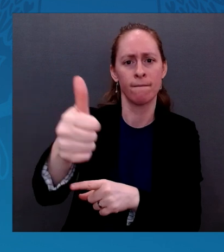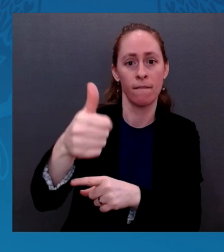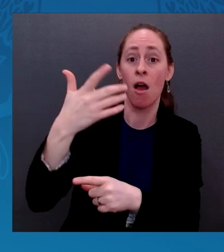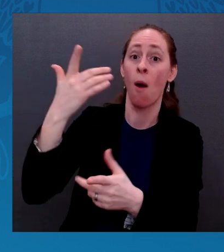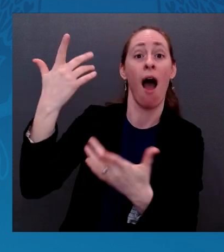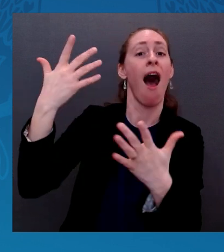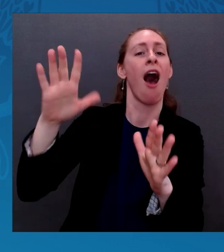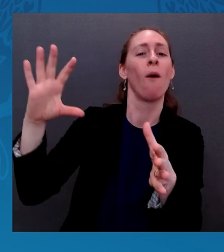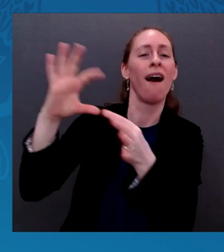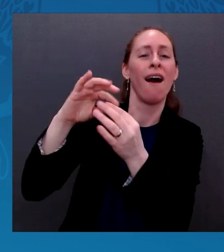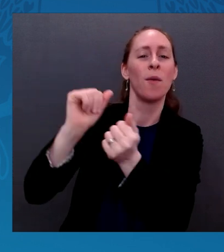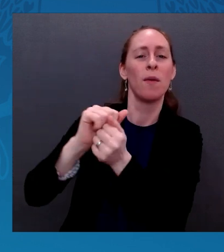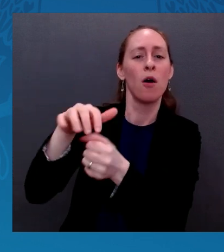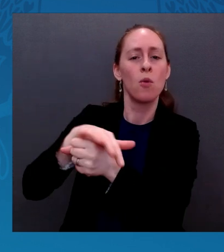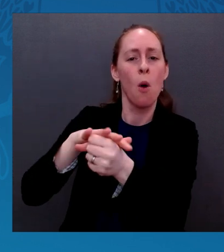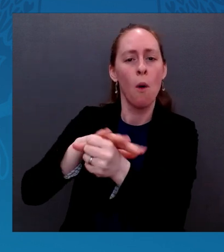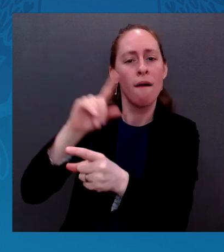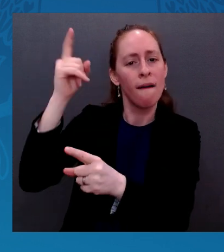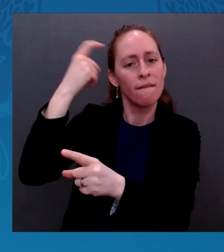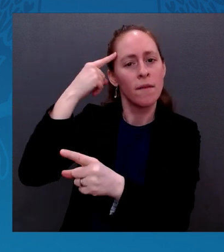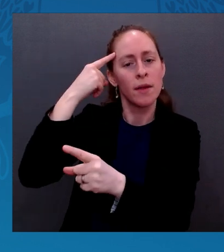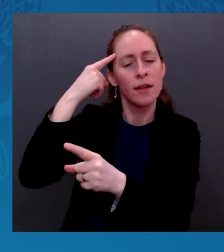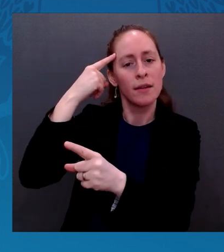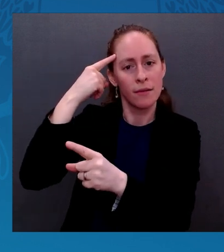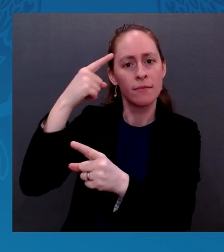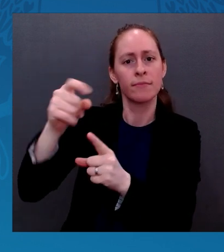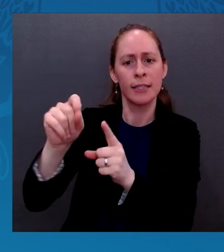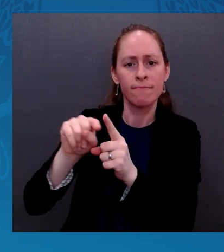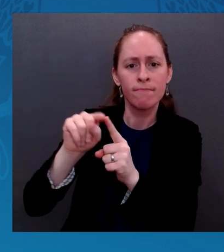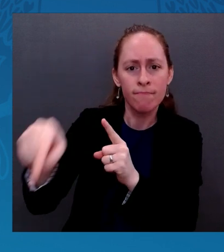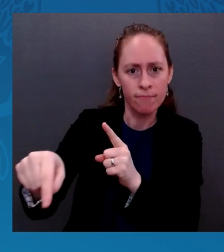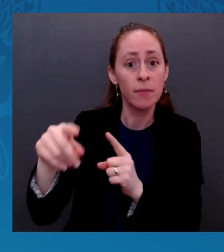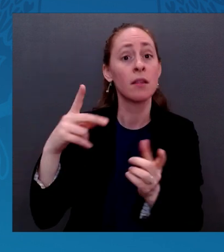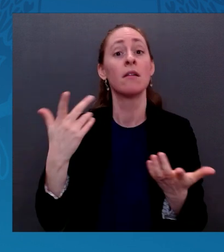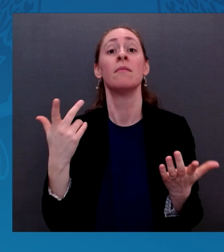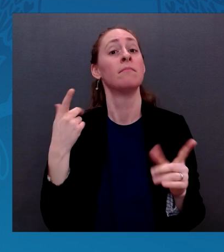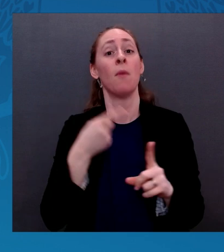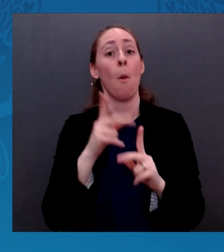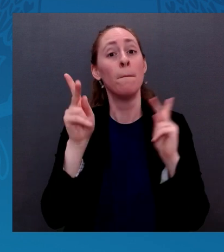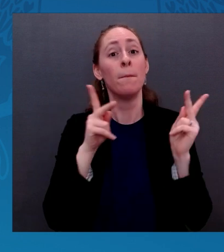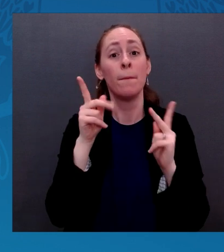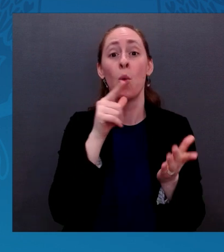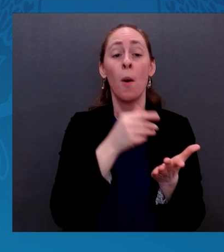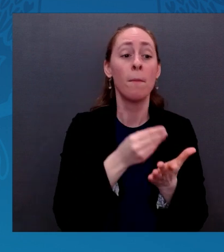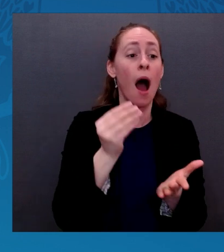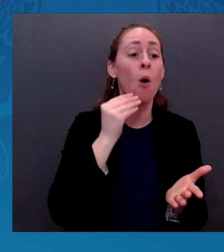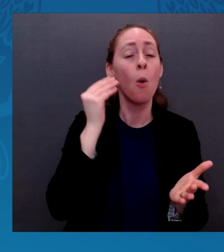You should not have to worry about that. Administrator Regan: So thank you and thank you all for that.